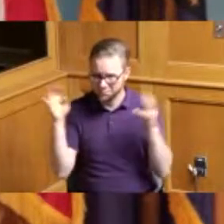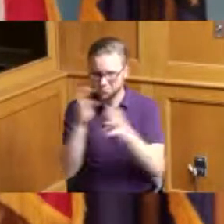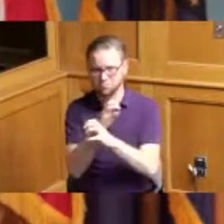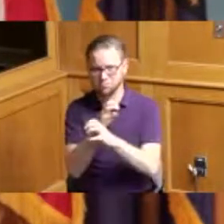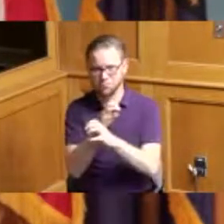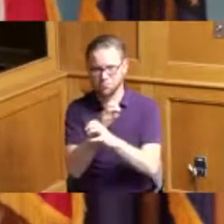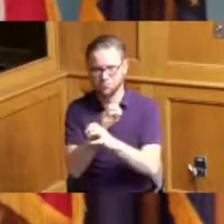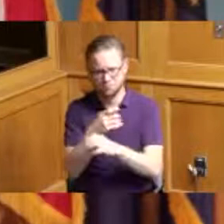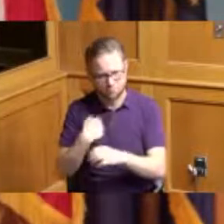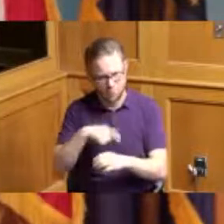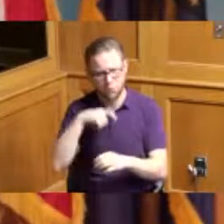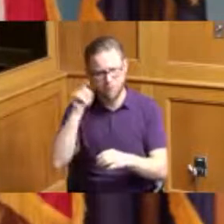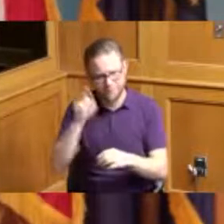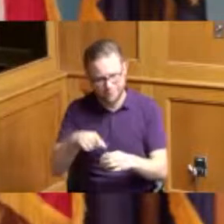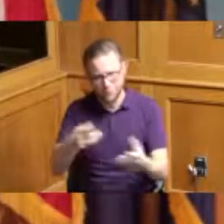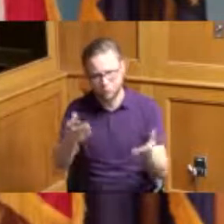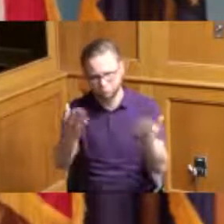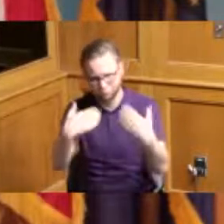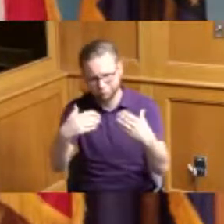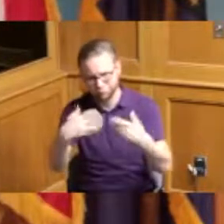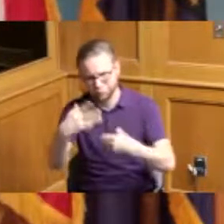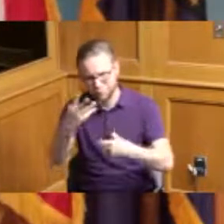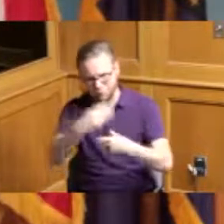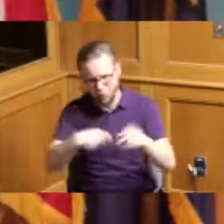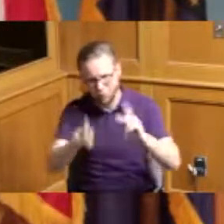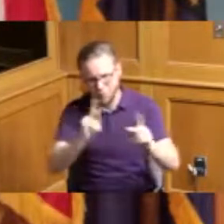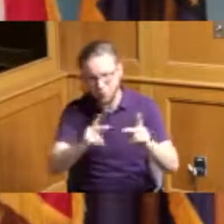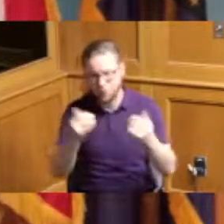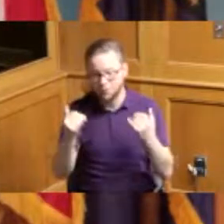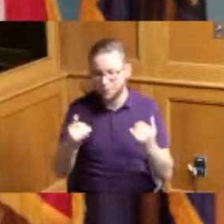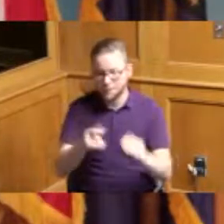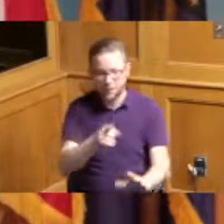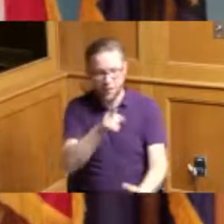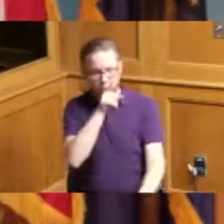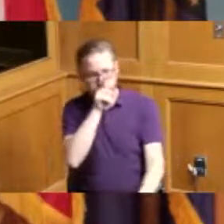to talk to people because they won't say anything now they may not show up to this meeting now they